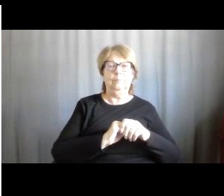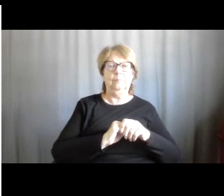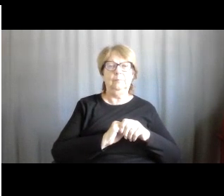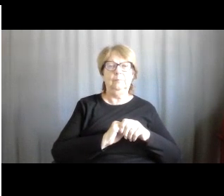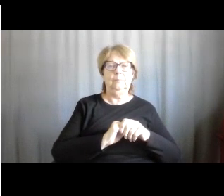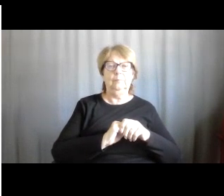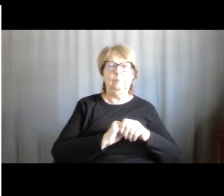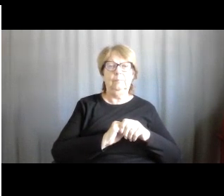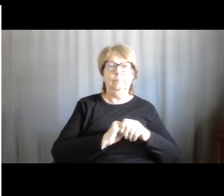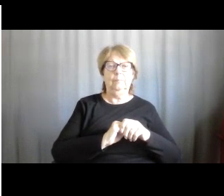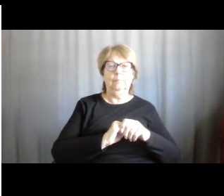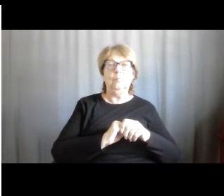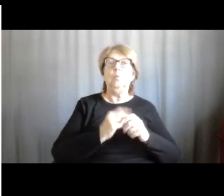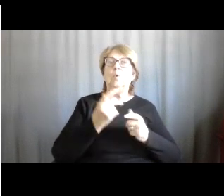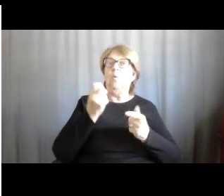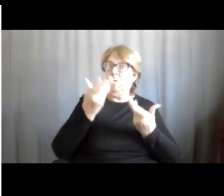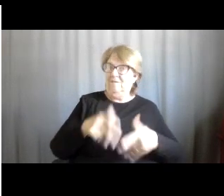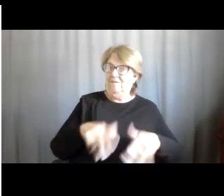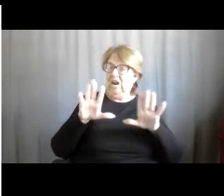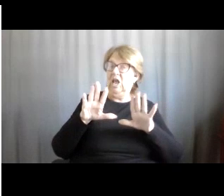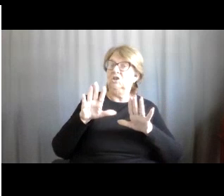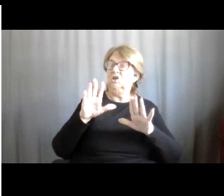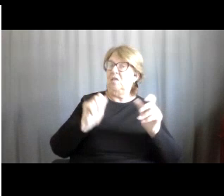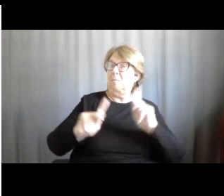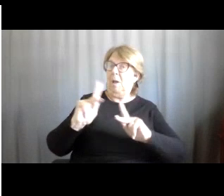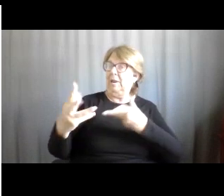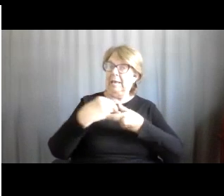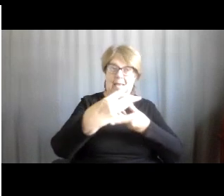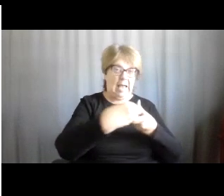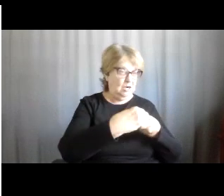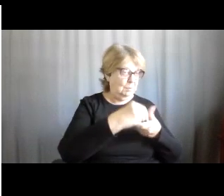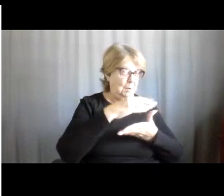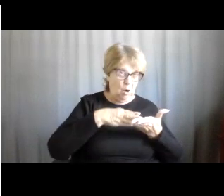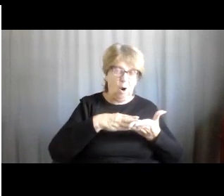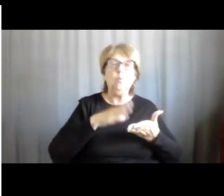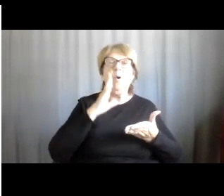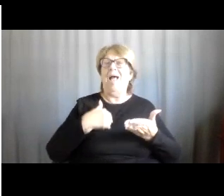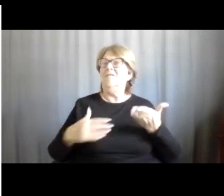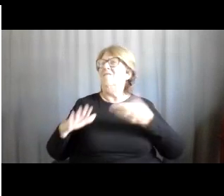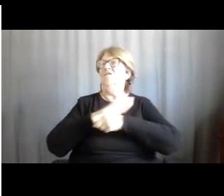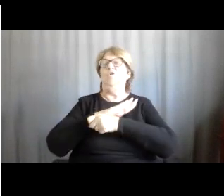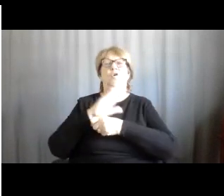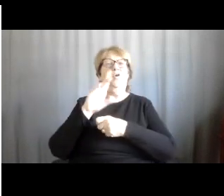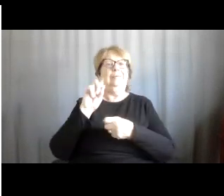[Roby Poche (DES)] Once we have finished the public engagement portion, we will have a full data set to begin work on the document.